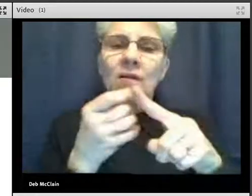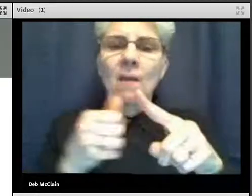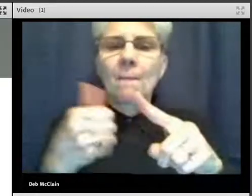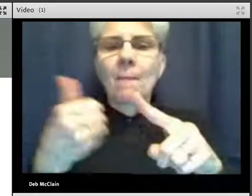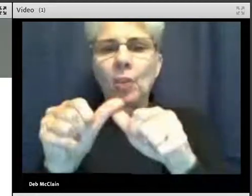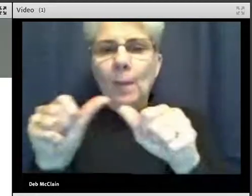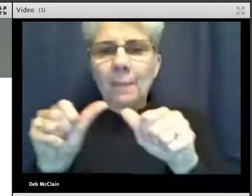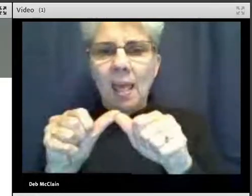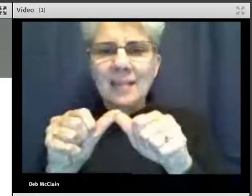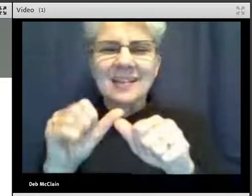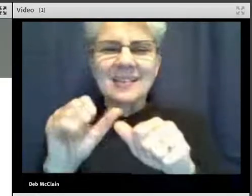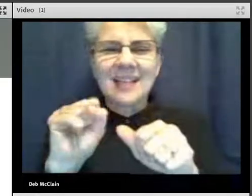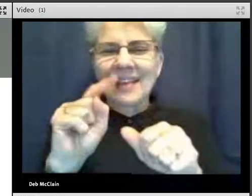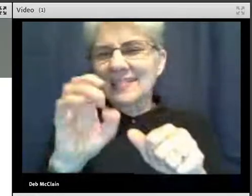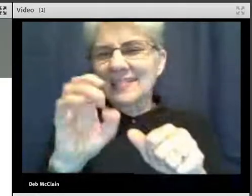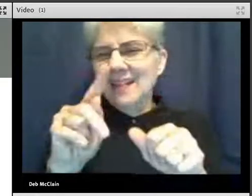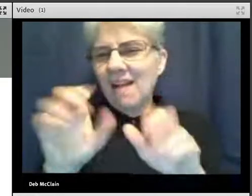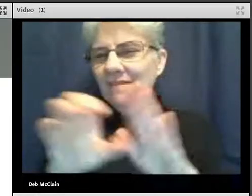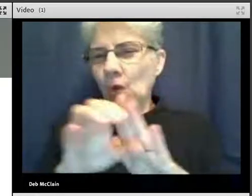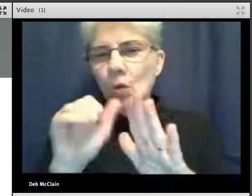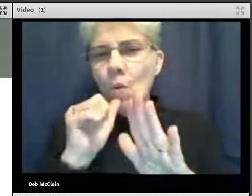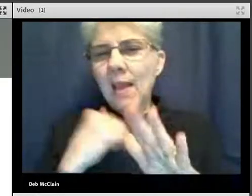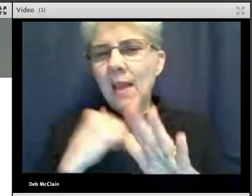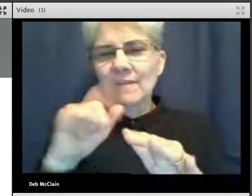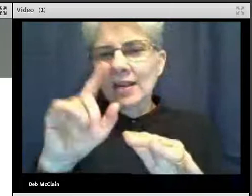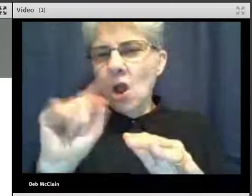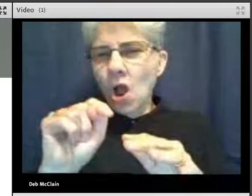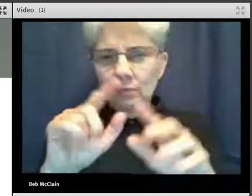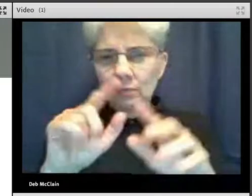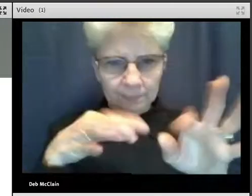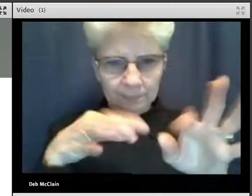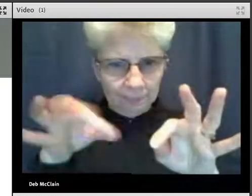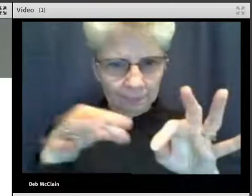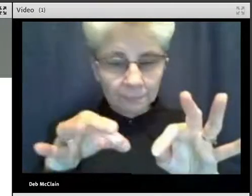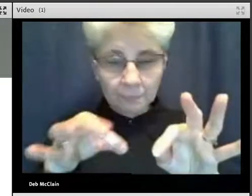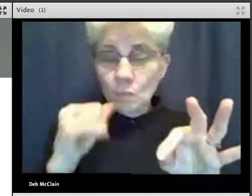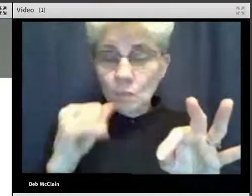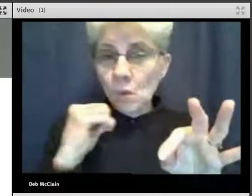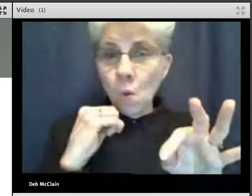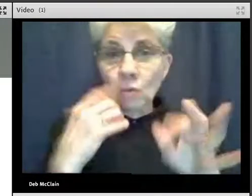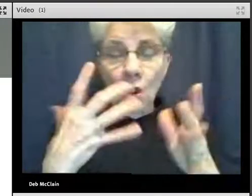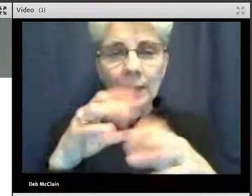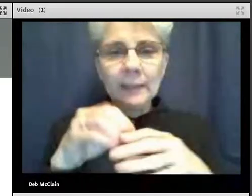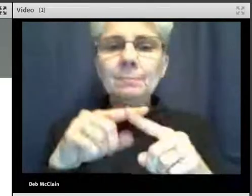sometimes stock photo places will have an alt-text, a text description already in there.